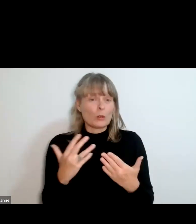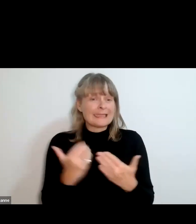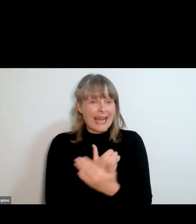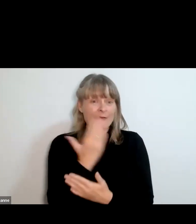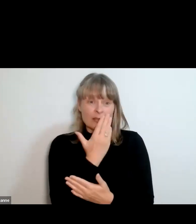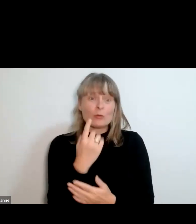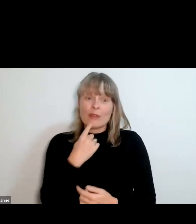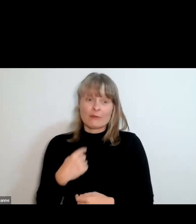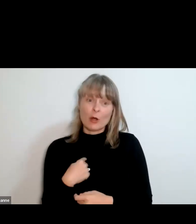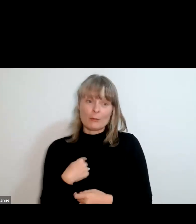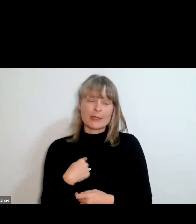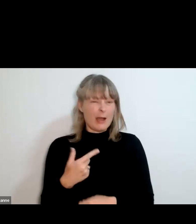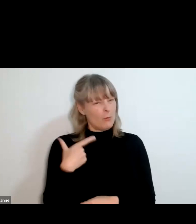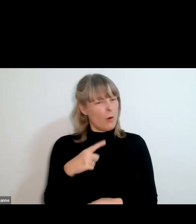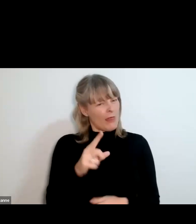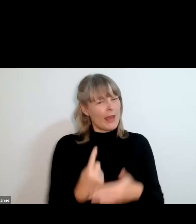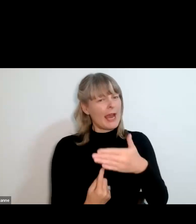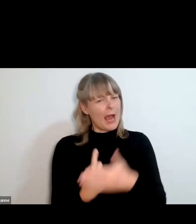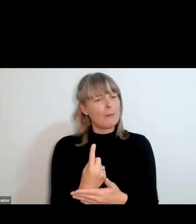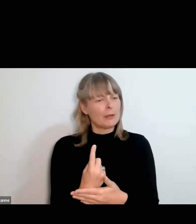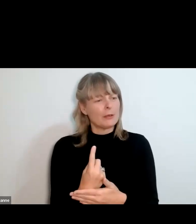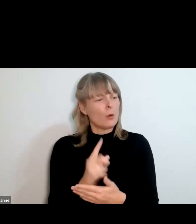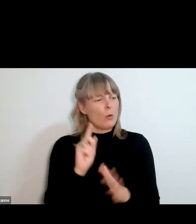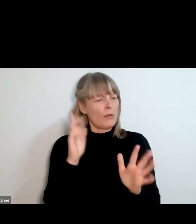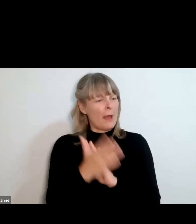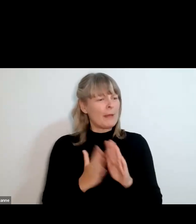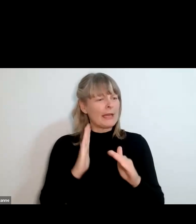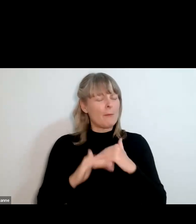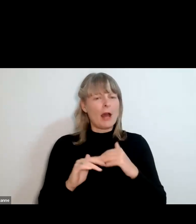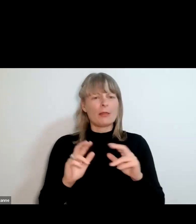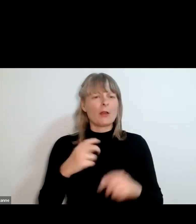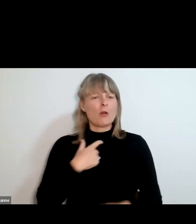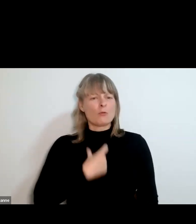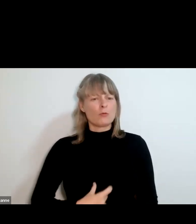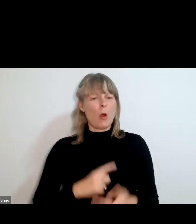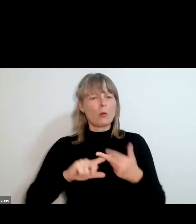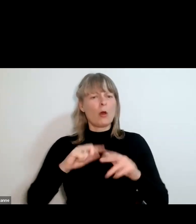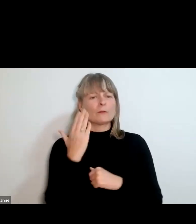in poverty and disadvantage say they've do not feel welcome or safe at school.